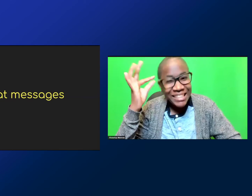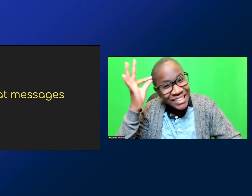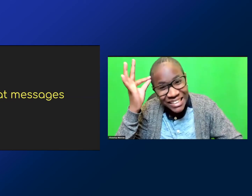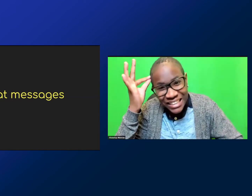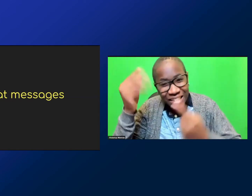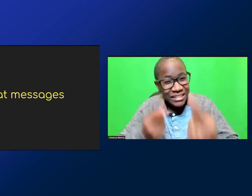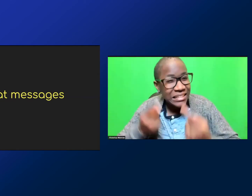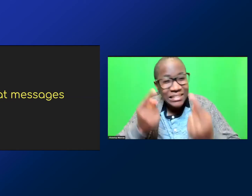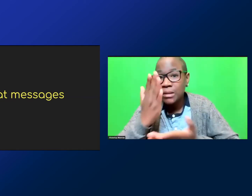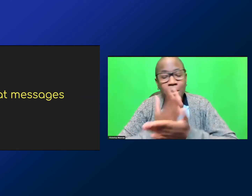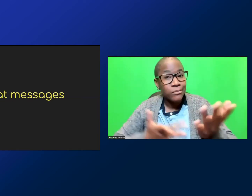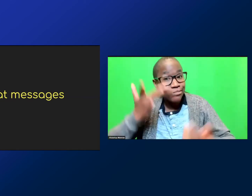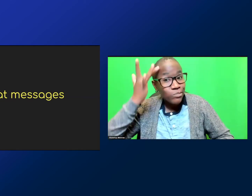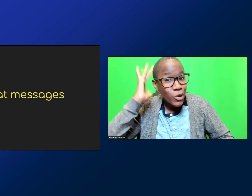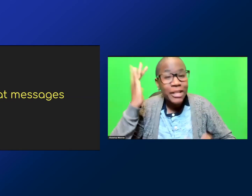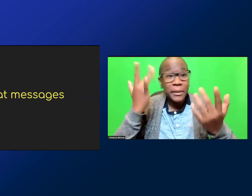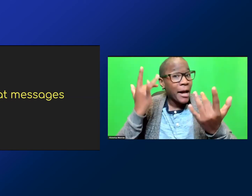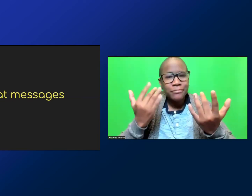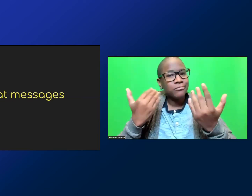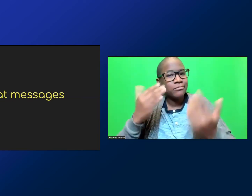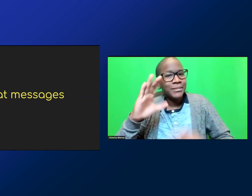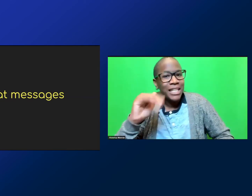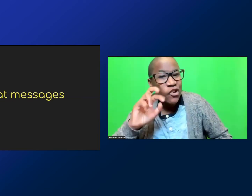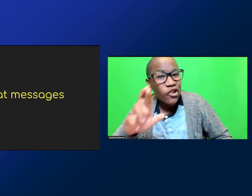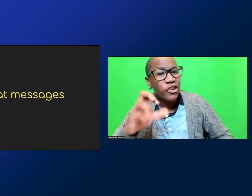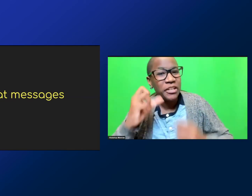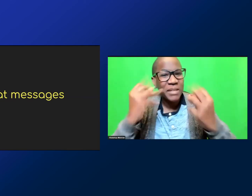you can see how that rapunzel story may be triggering uh you know they really highlight